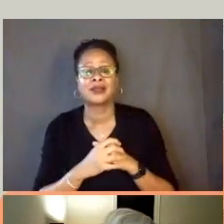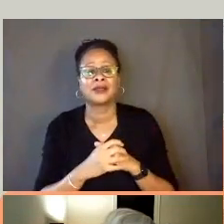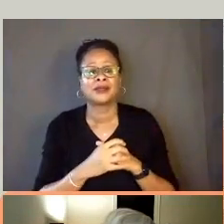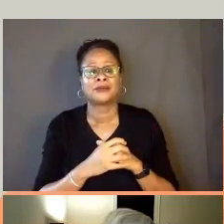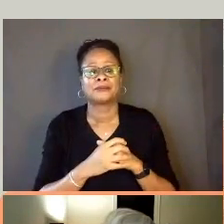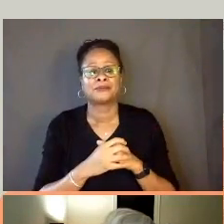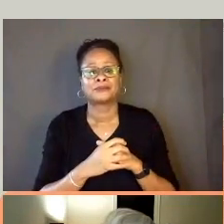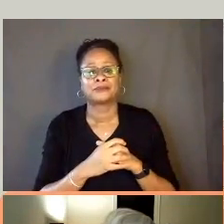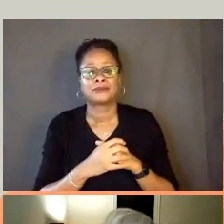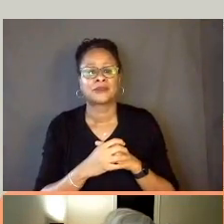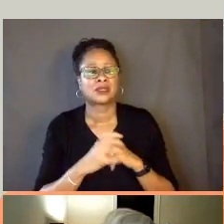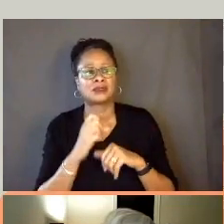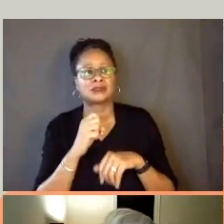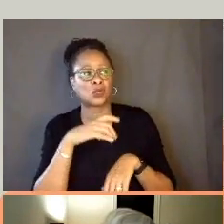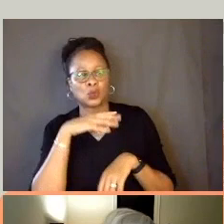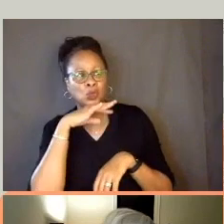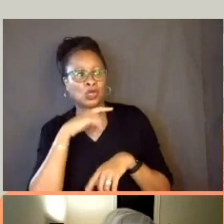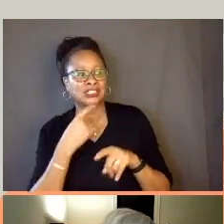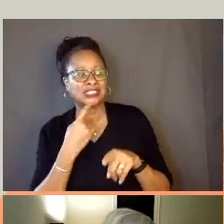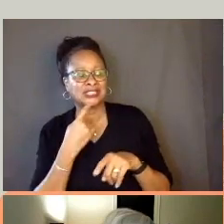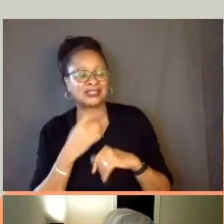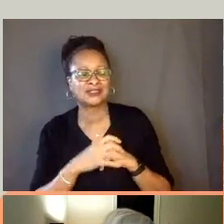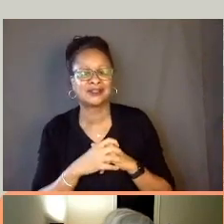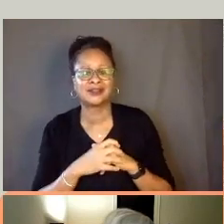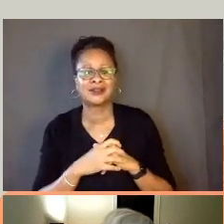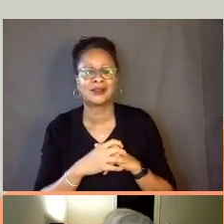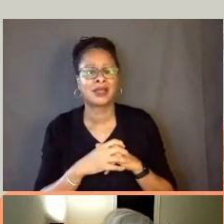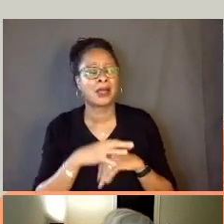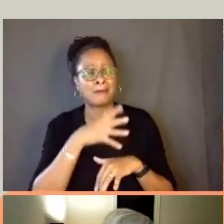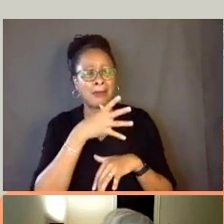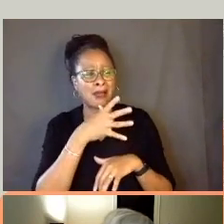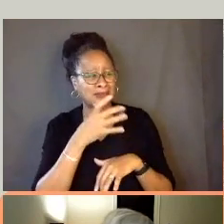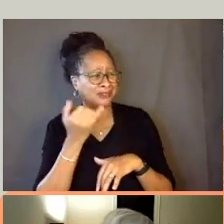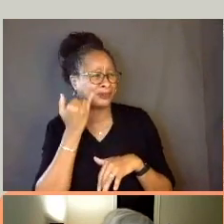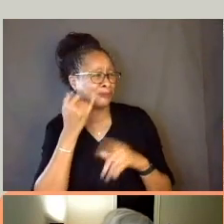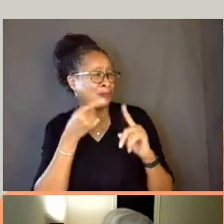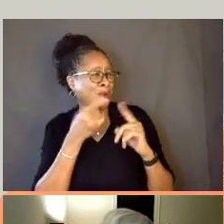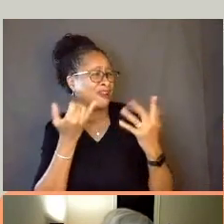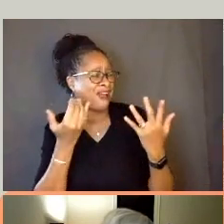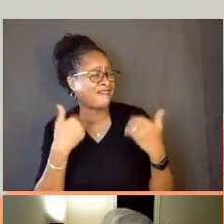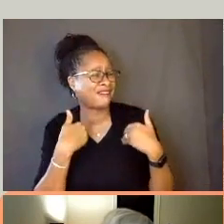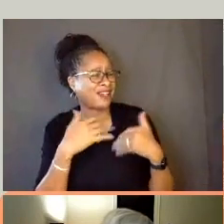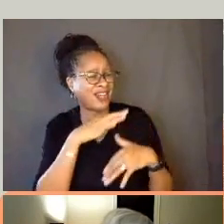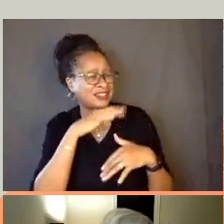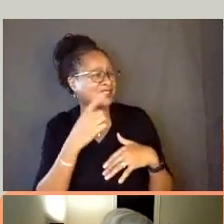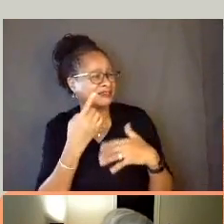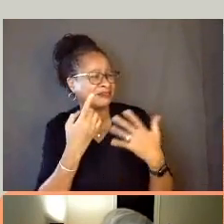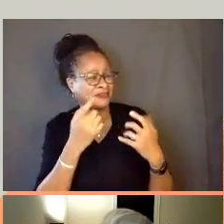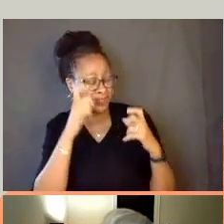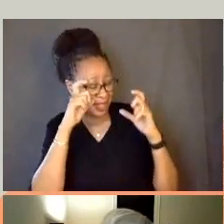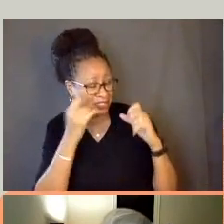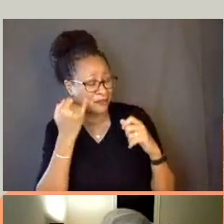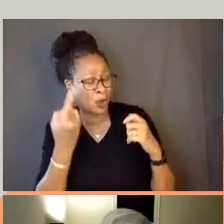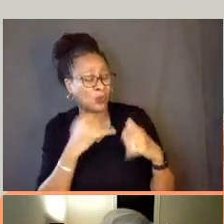So dirty. My husband says, what's the point of having glasses if you're going to keep them so dirty? Oh, well.